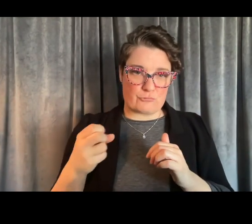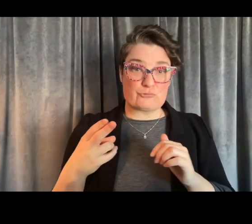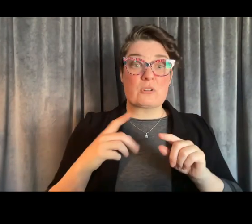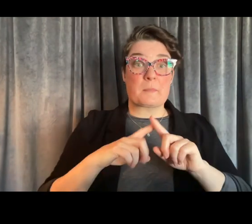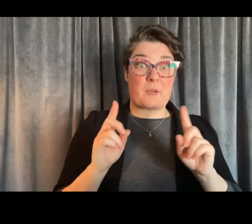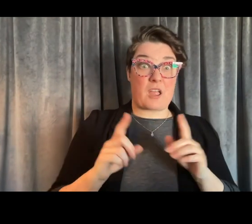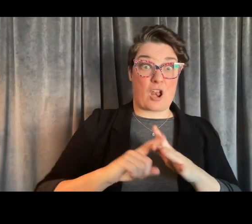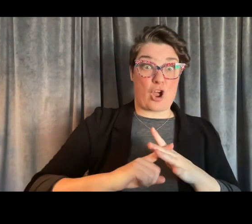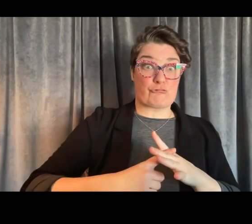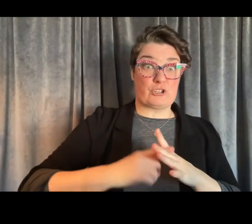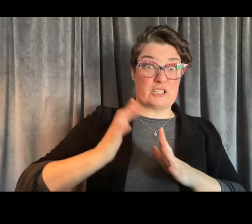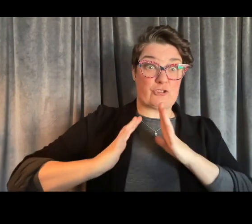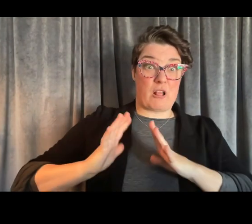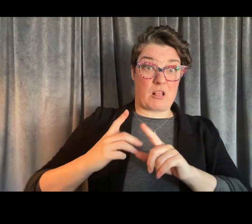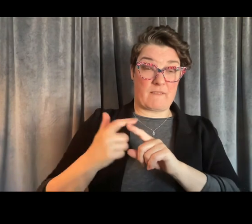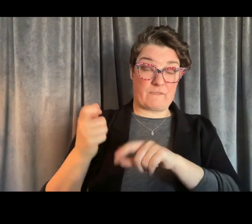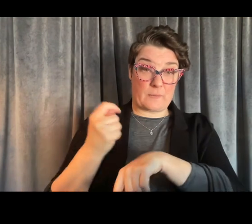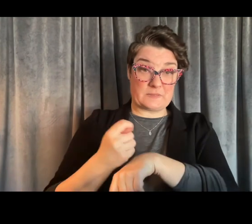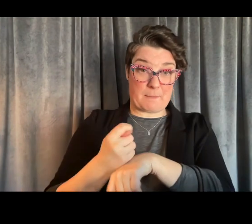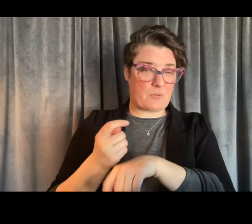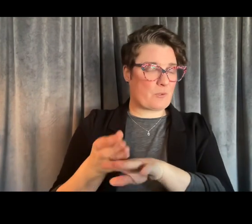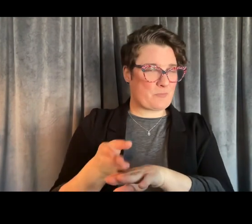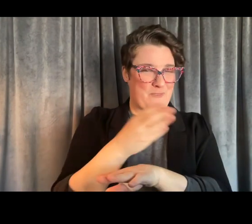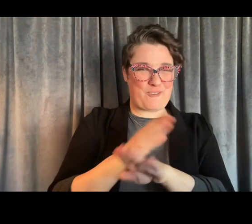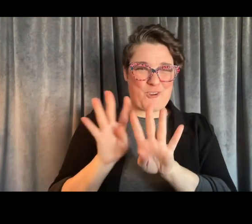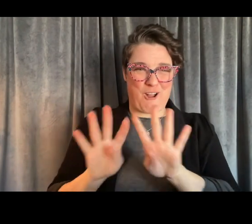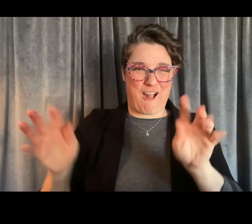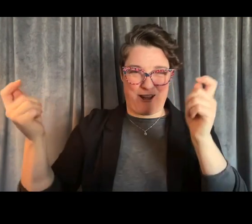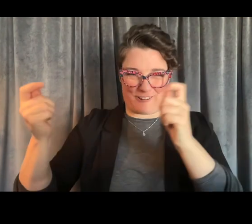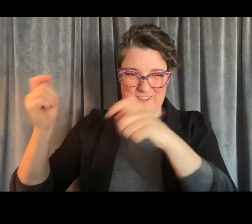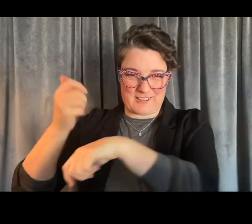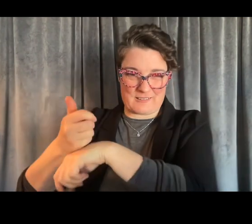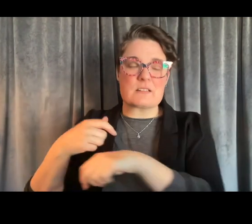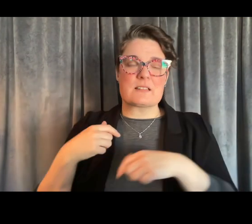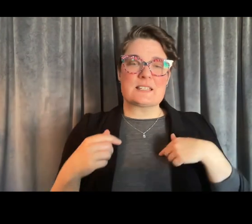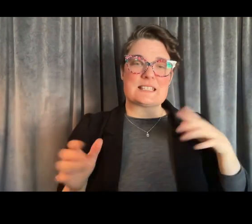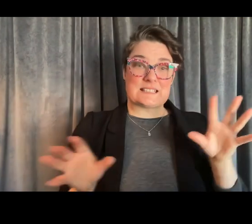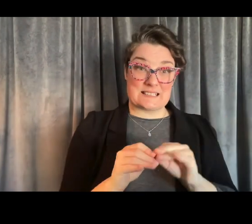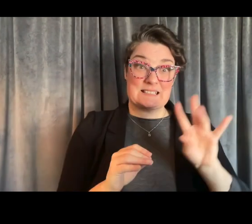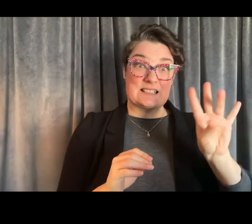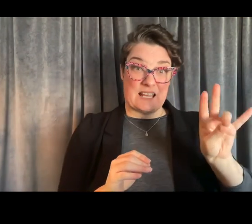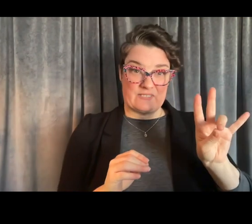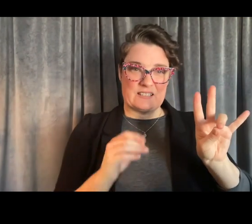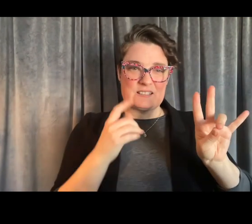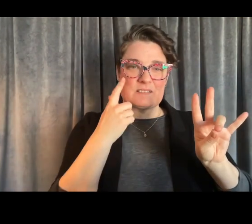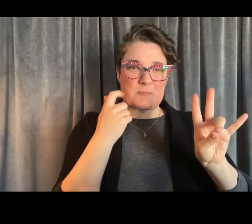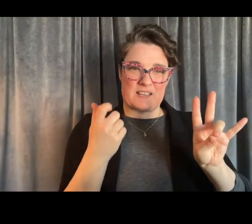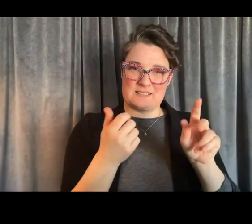original from the temple, pre Chanukah, have seven for the days of the week. And